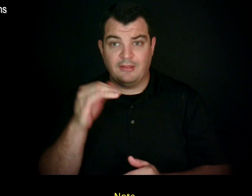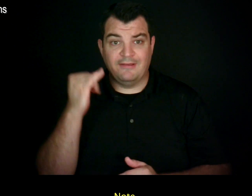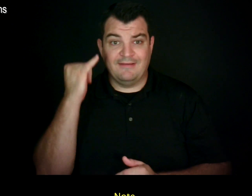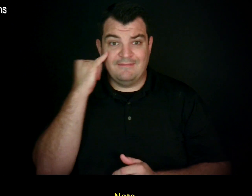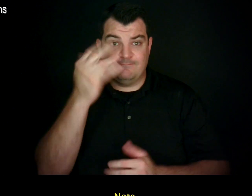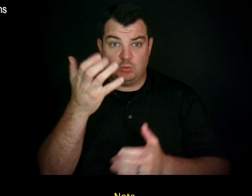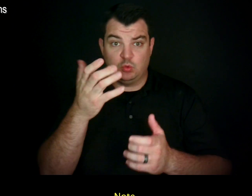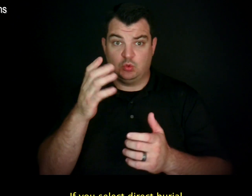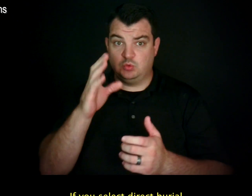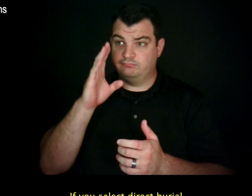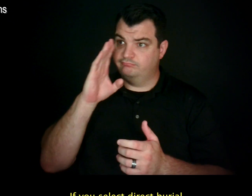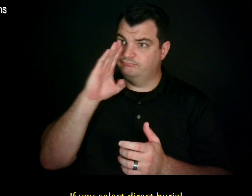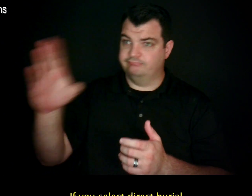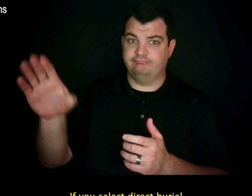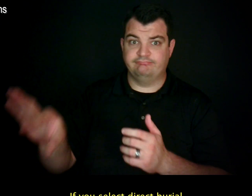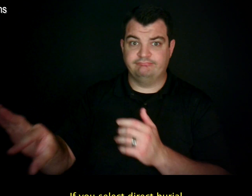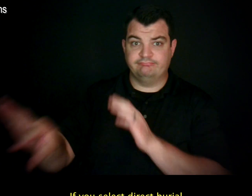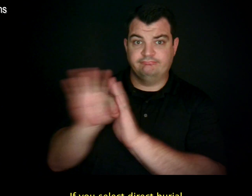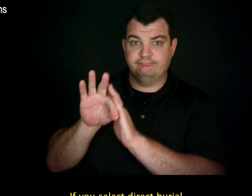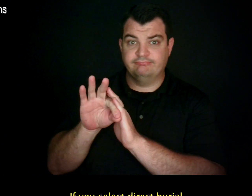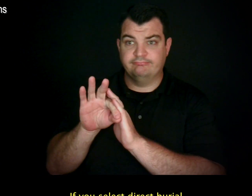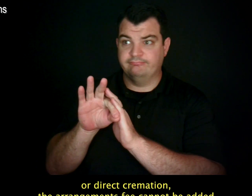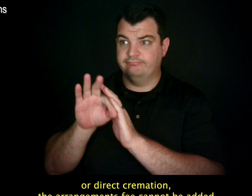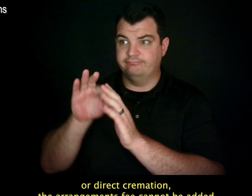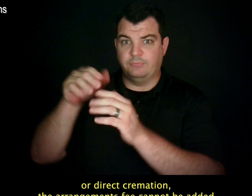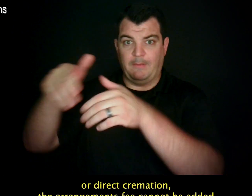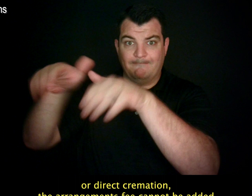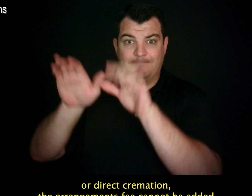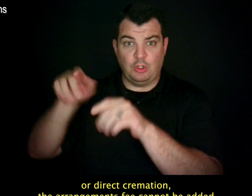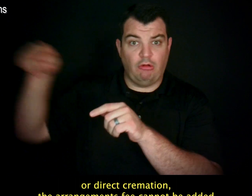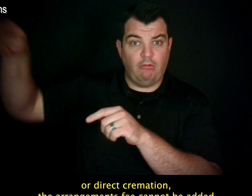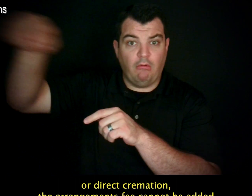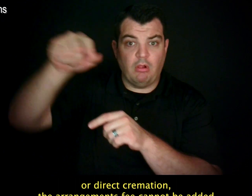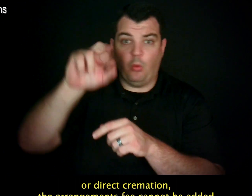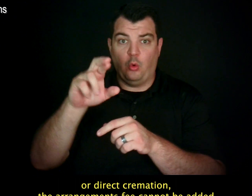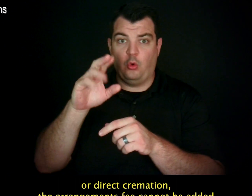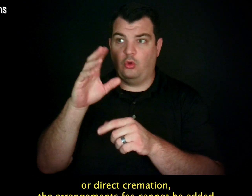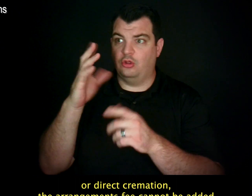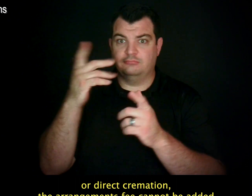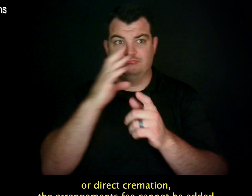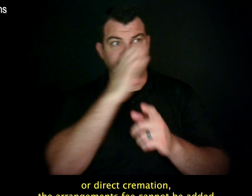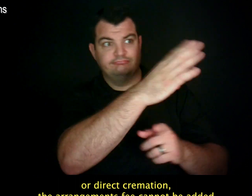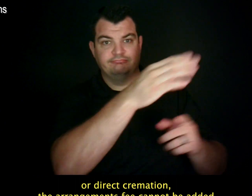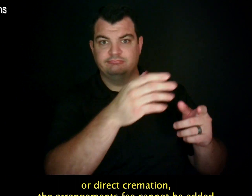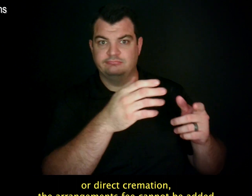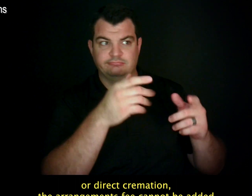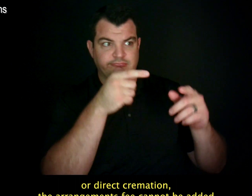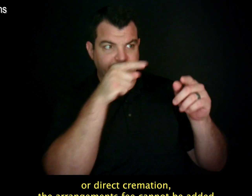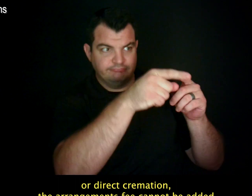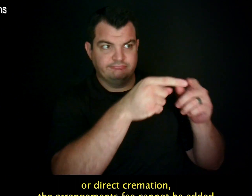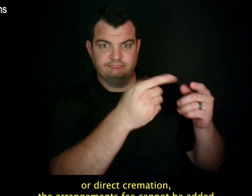Note, If you select direct burial or direct cremation, the arrangements fee cannot be added